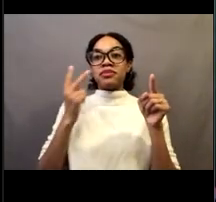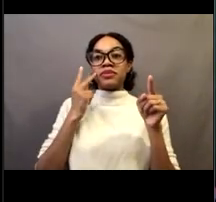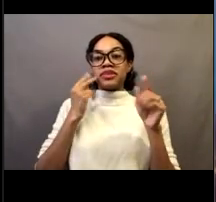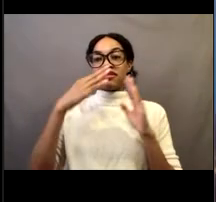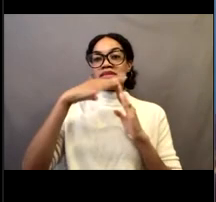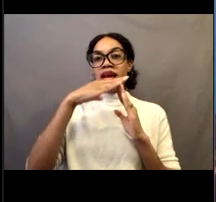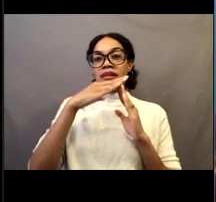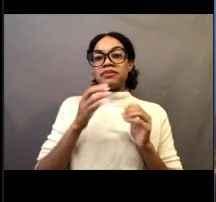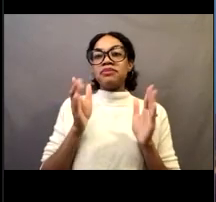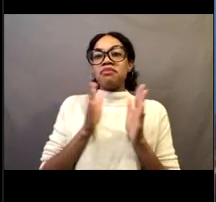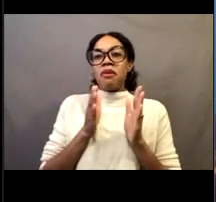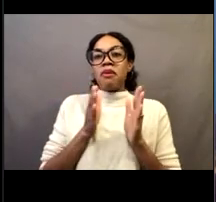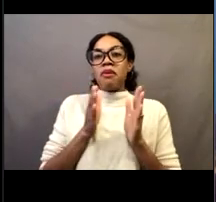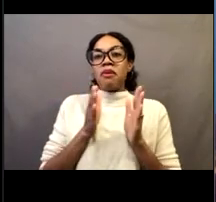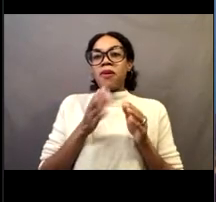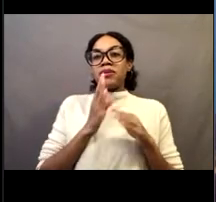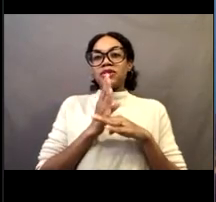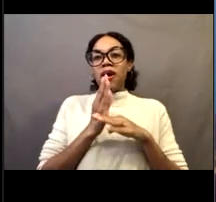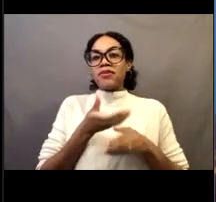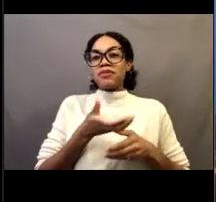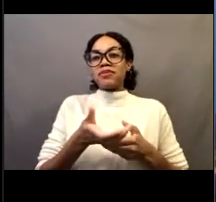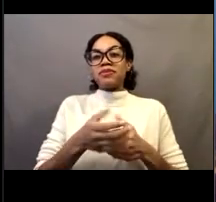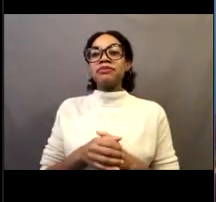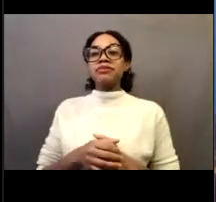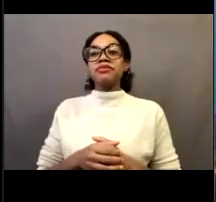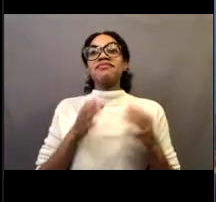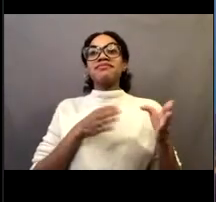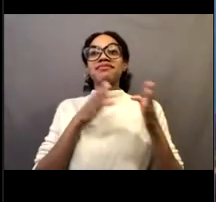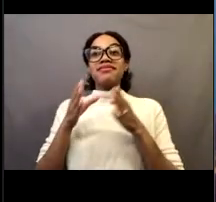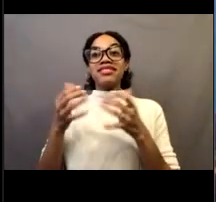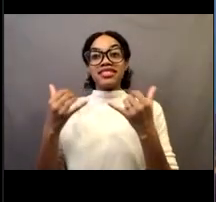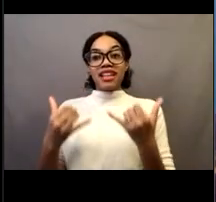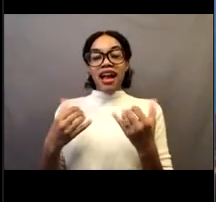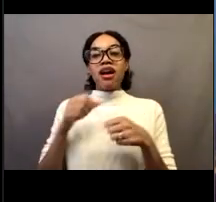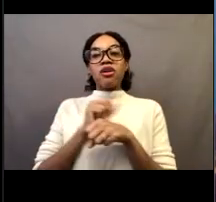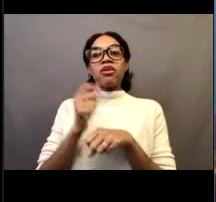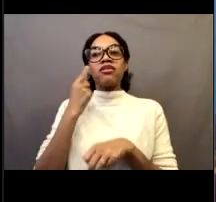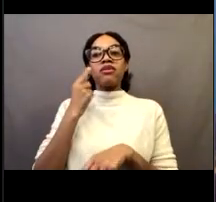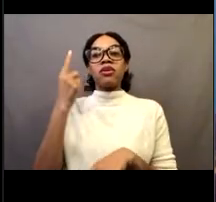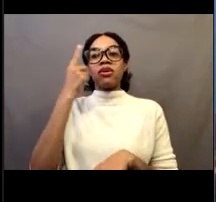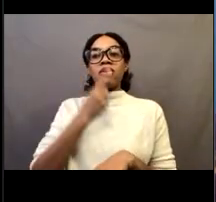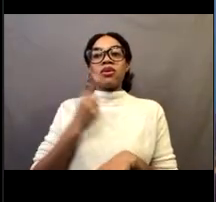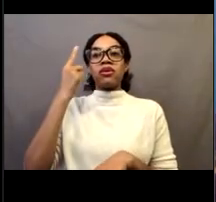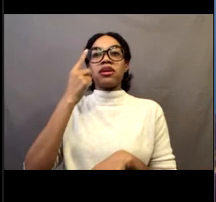But now as Grace said, I worked for Hawaii Sea Grant. And instead of doing science research myself